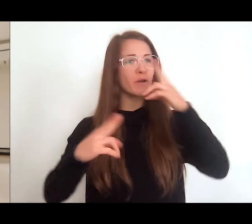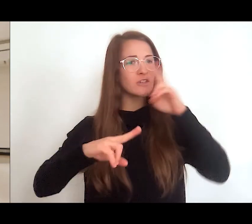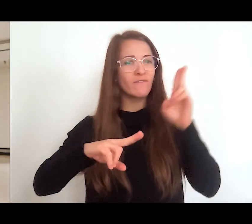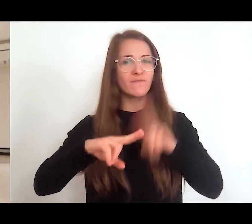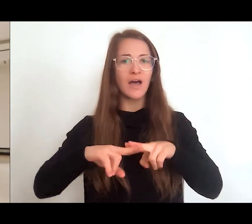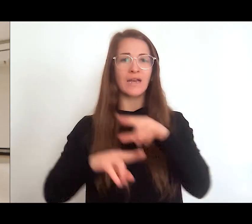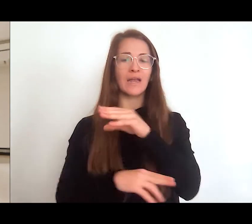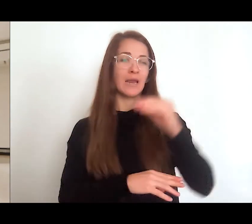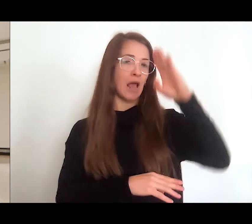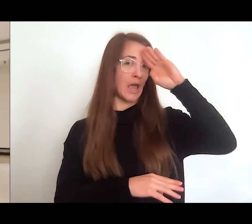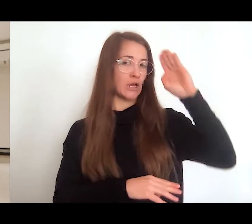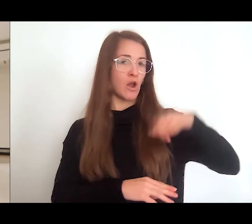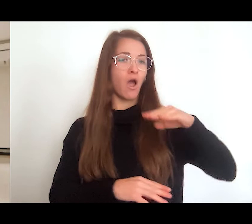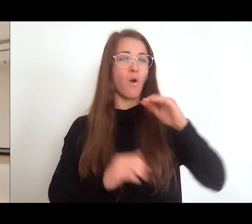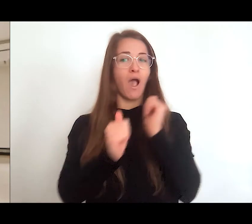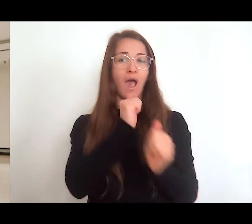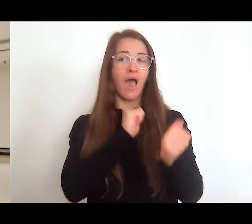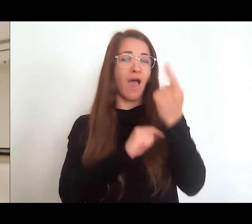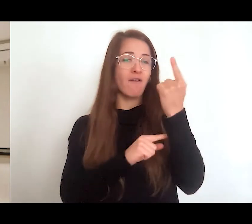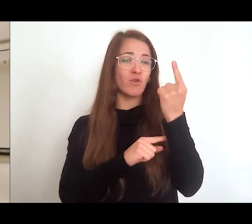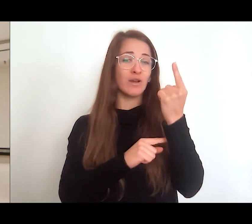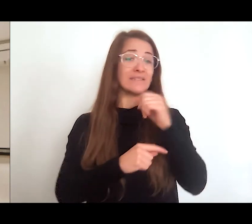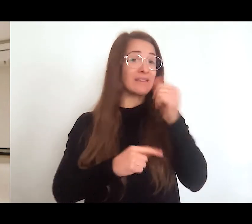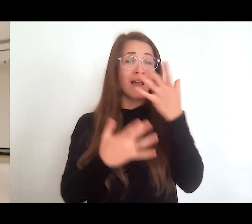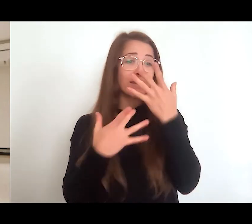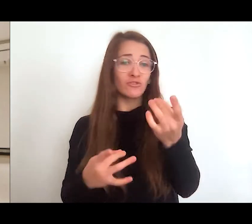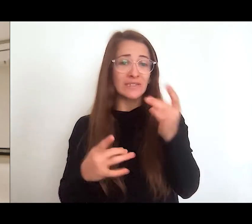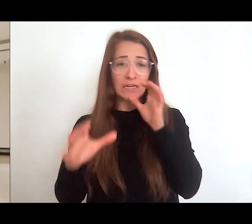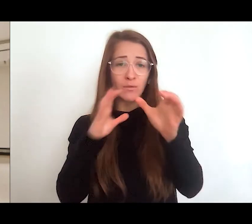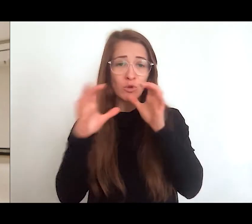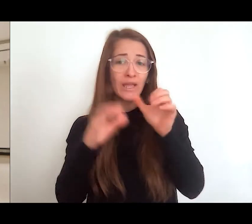THE PODCAST IS SO MUCH FUN.